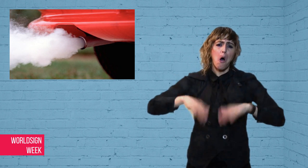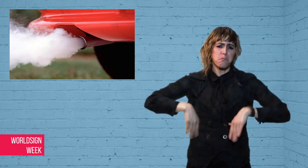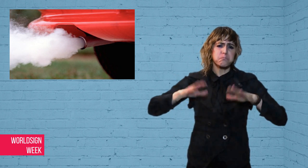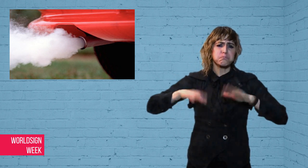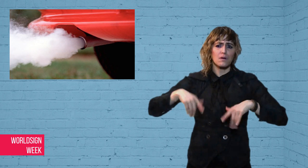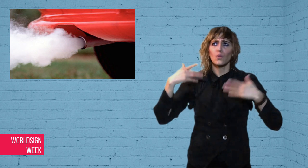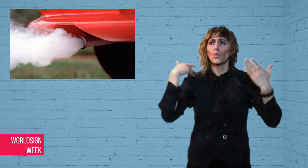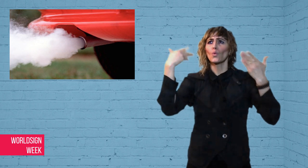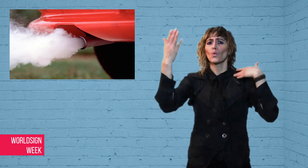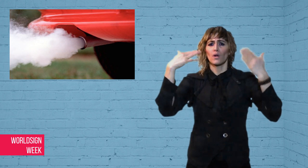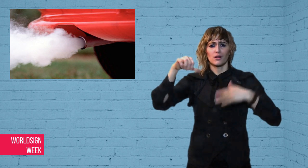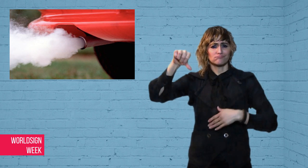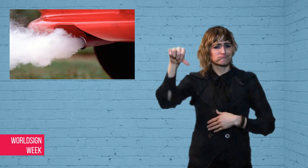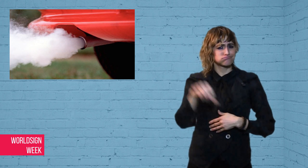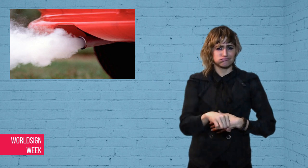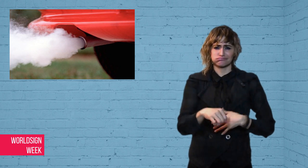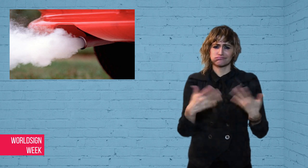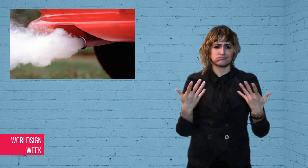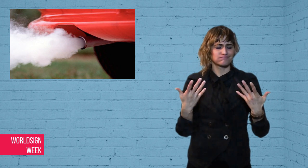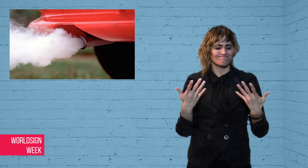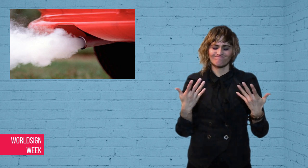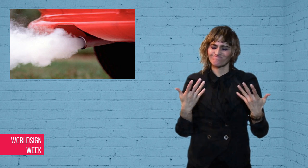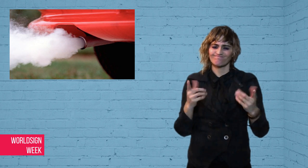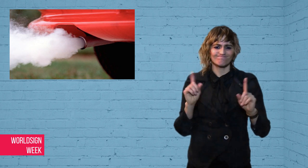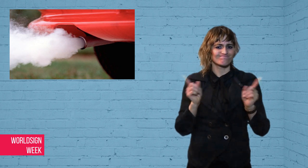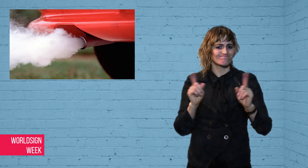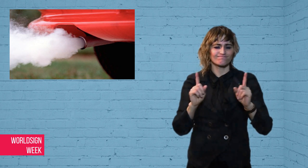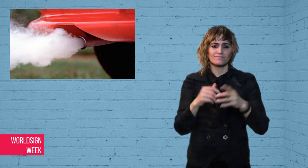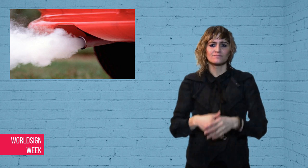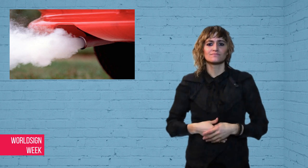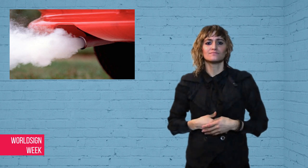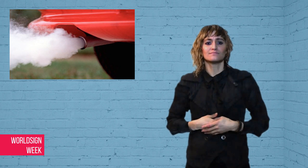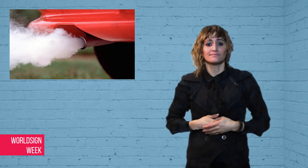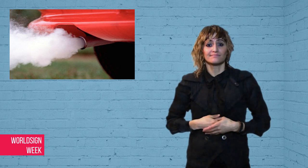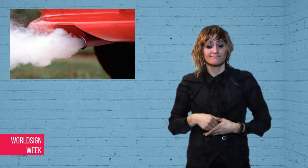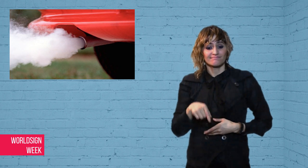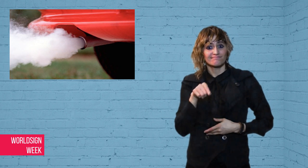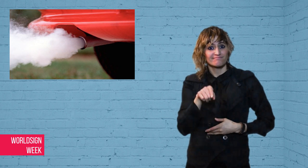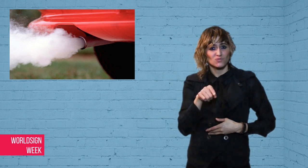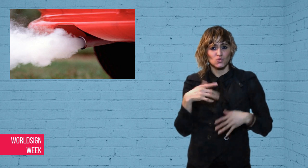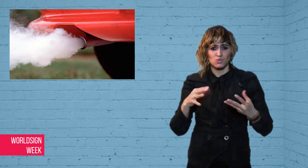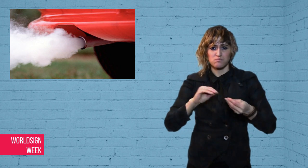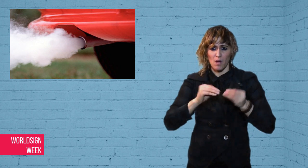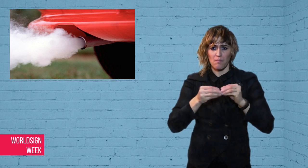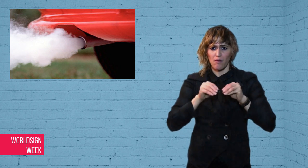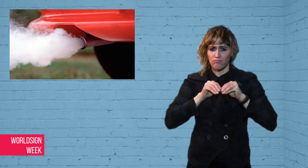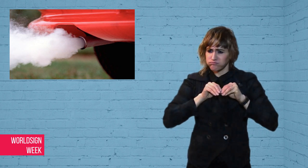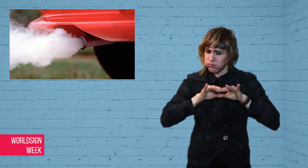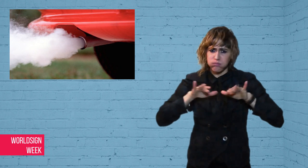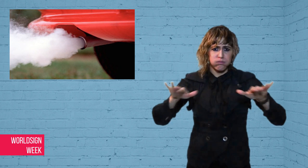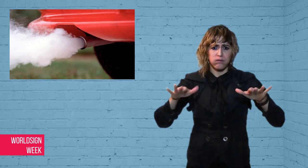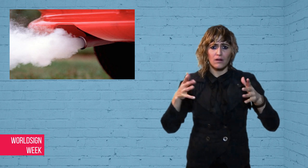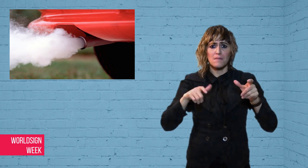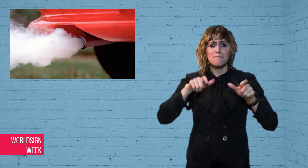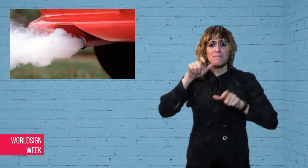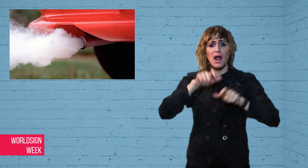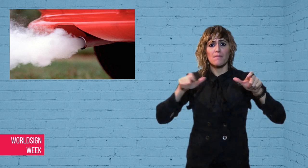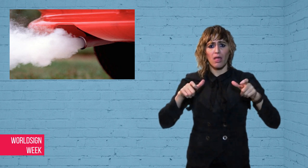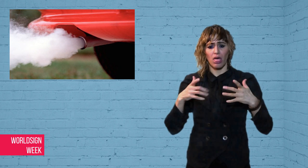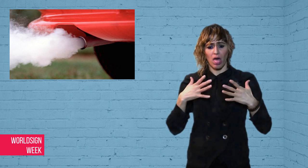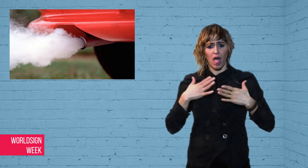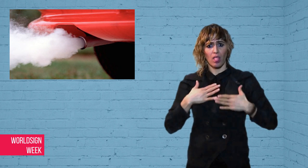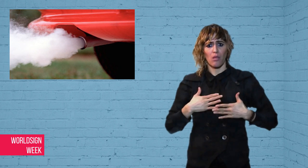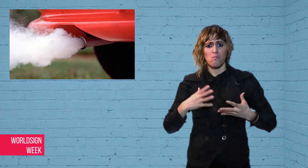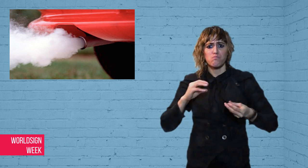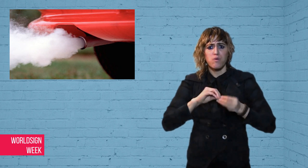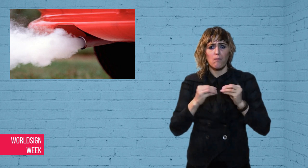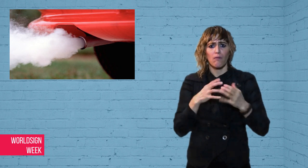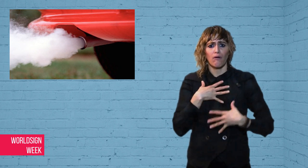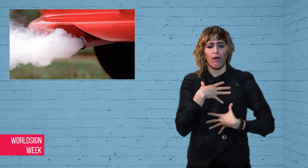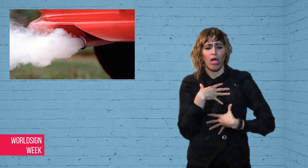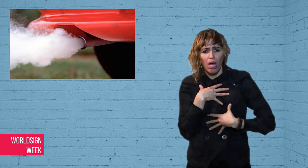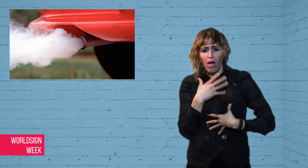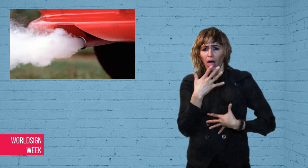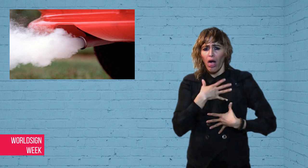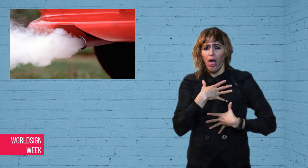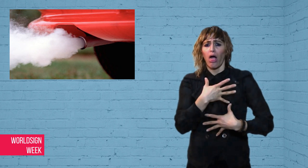and the effect it has on the health problems